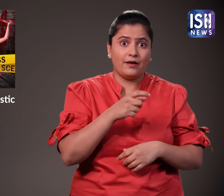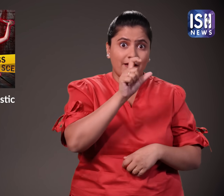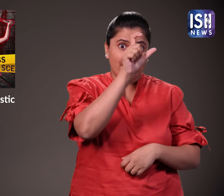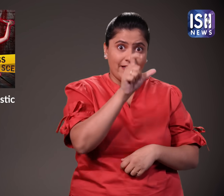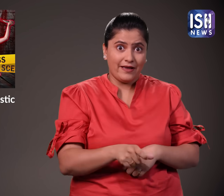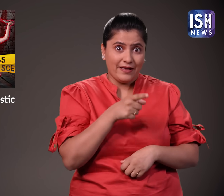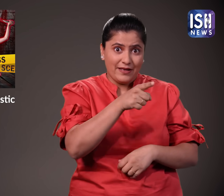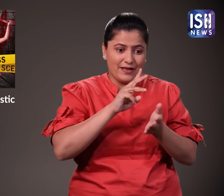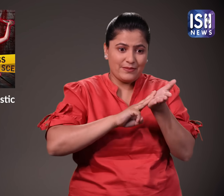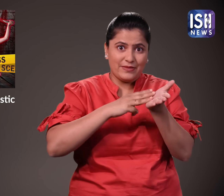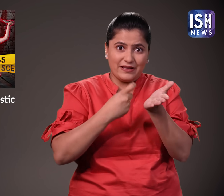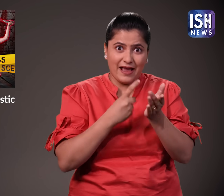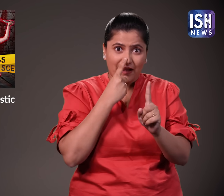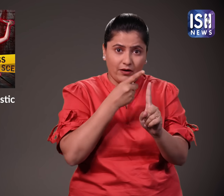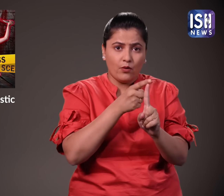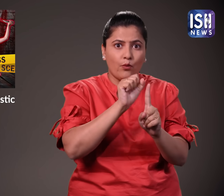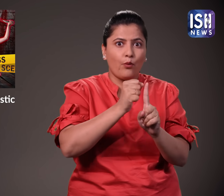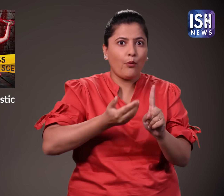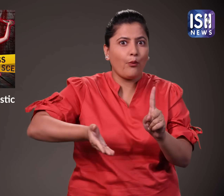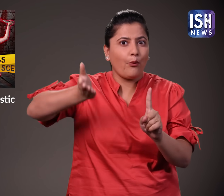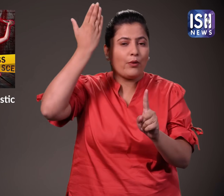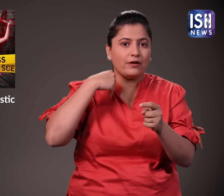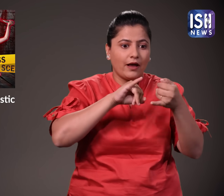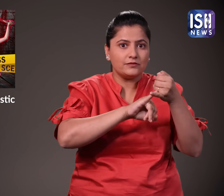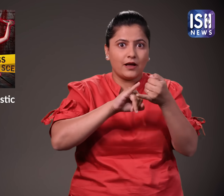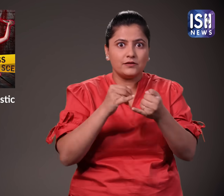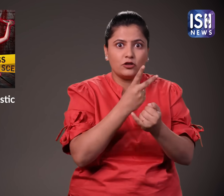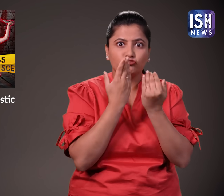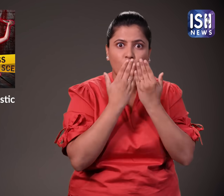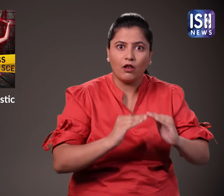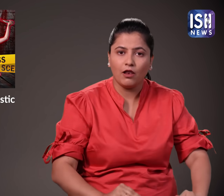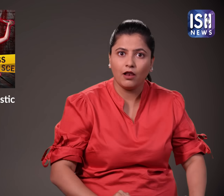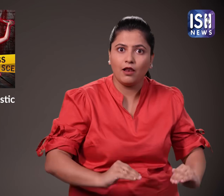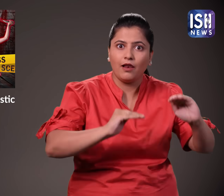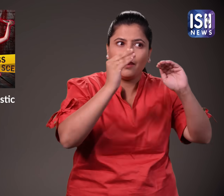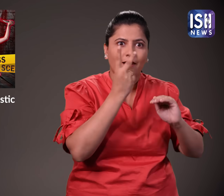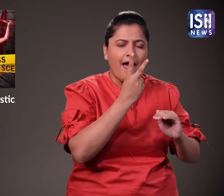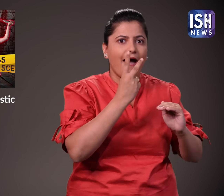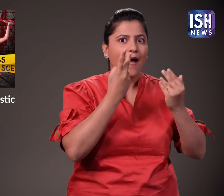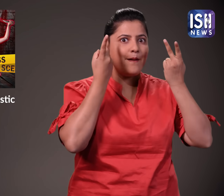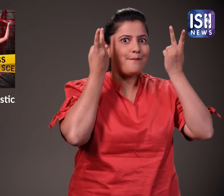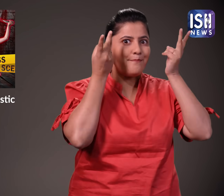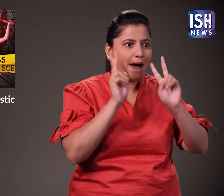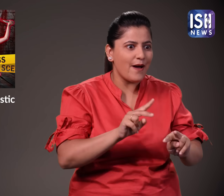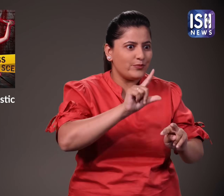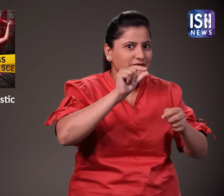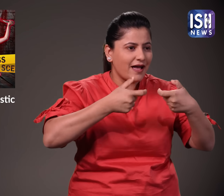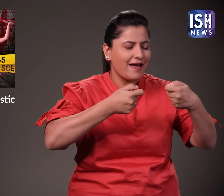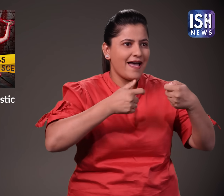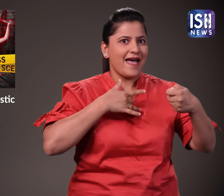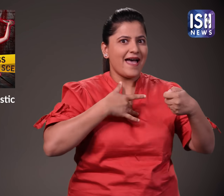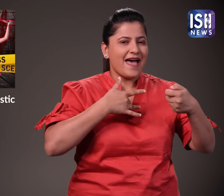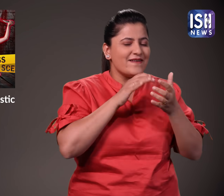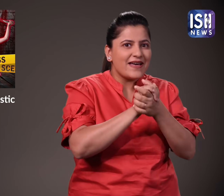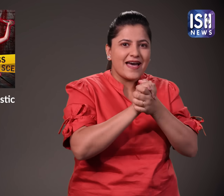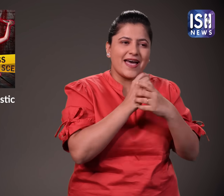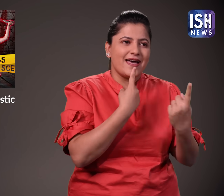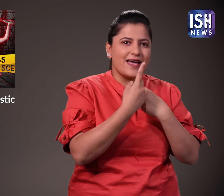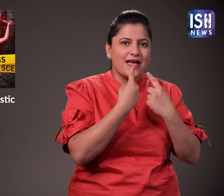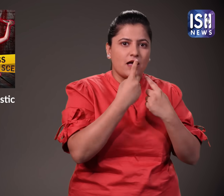Meanwhile, Muskan reconnected with Sahil, her old school friend, through WhatsApp.